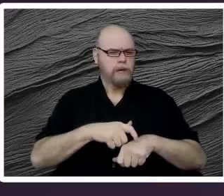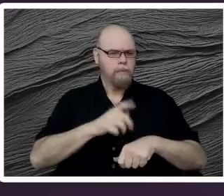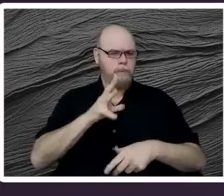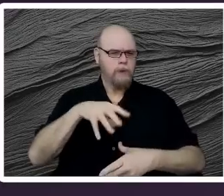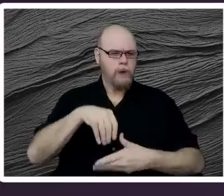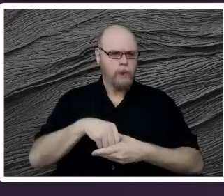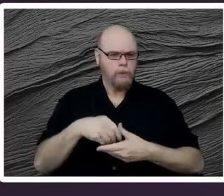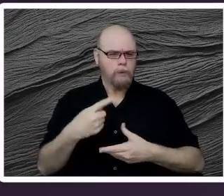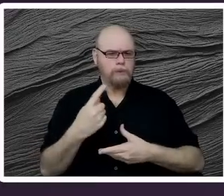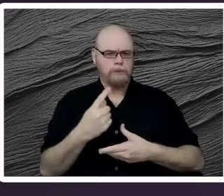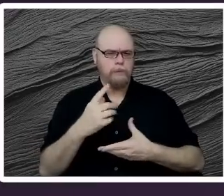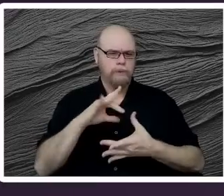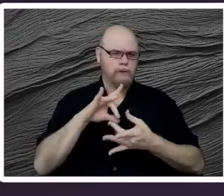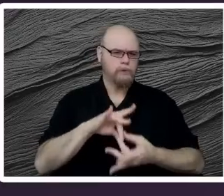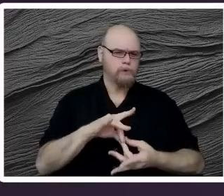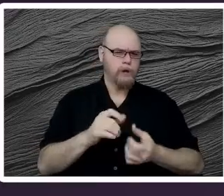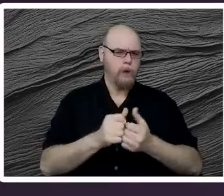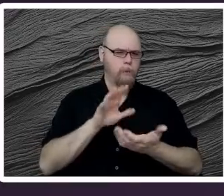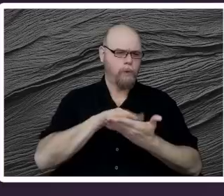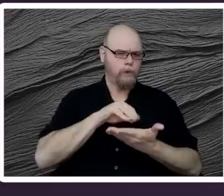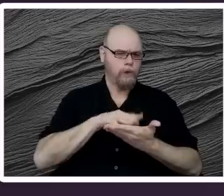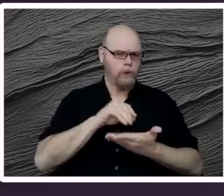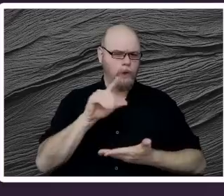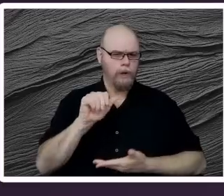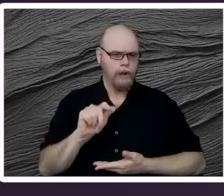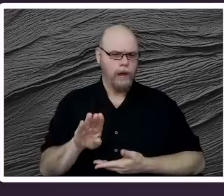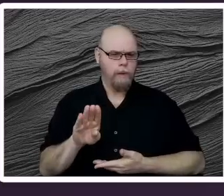For those of you who aren't familiar with the Smithsonian Learning Lab, it's